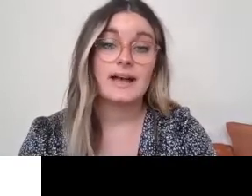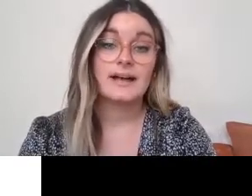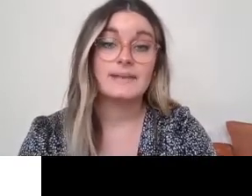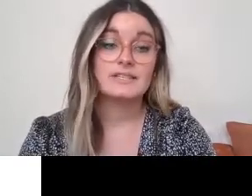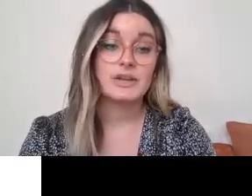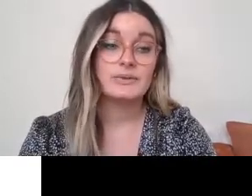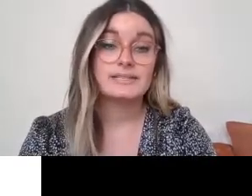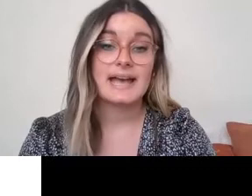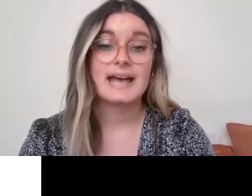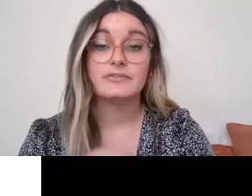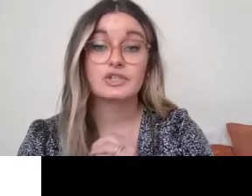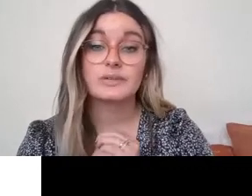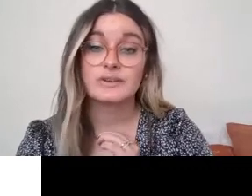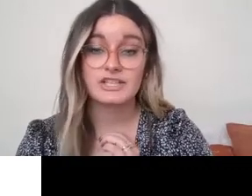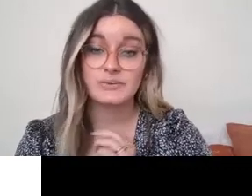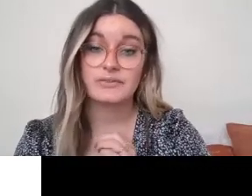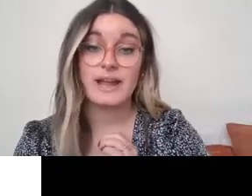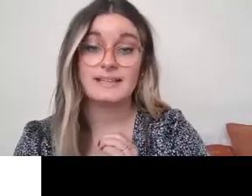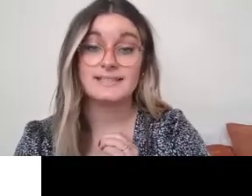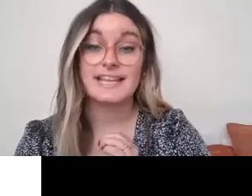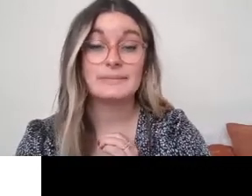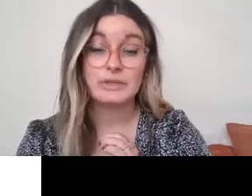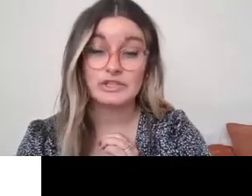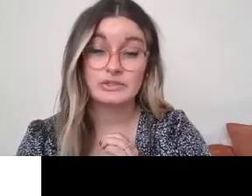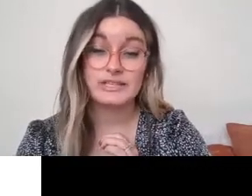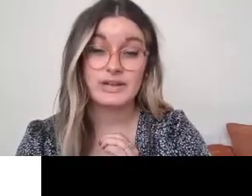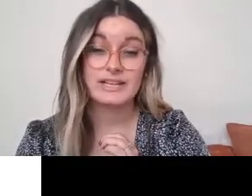It shows that virtual interactions with friends and personal interactions